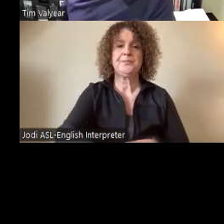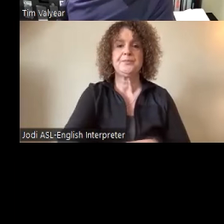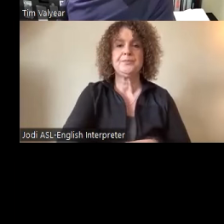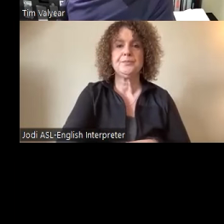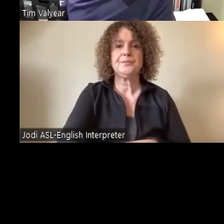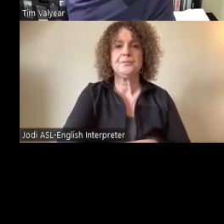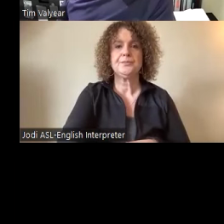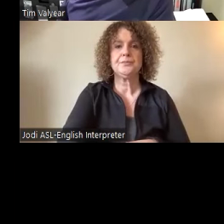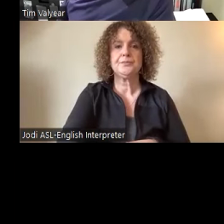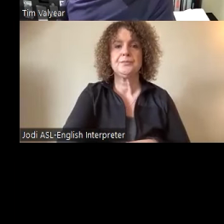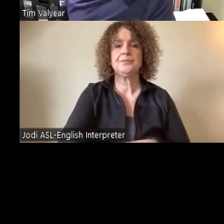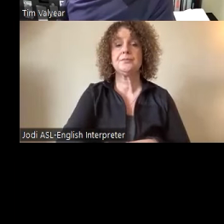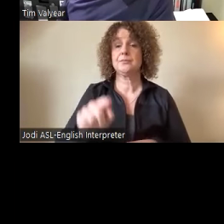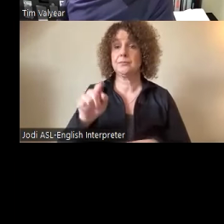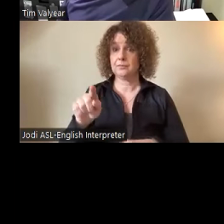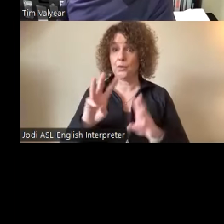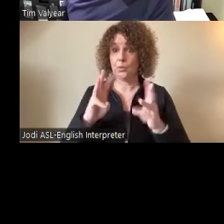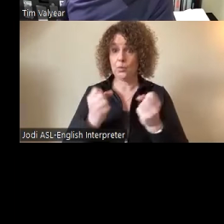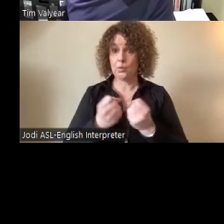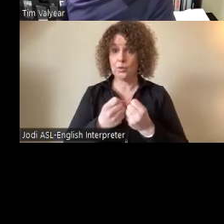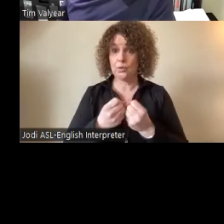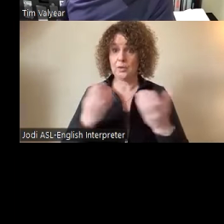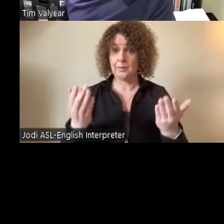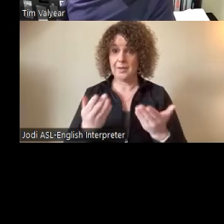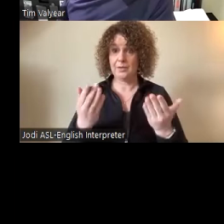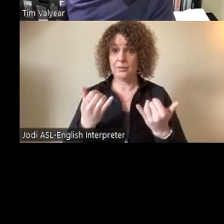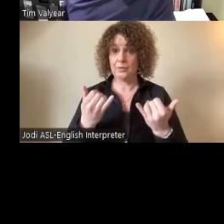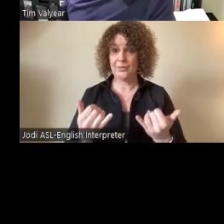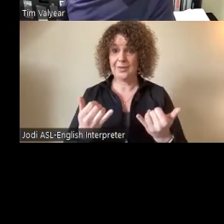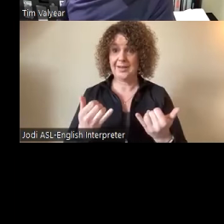one » SPEAKER: And the